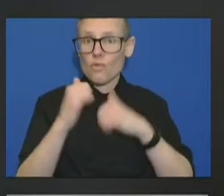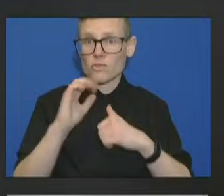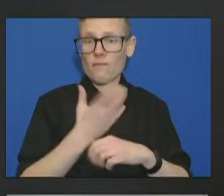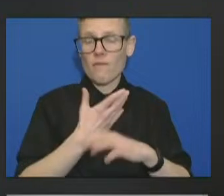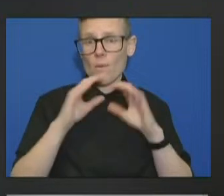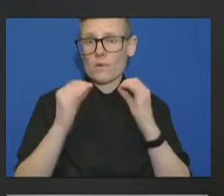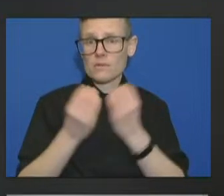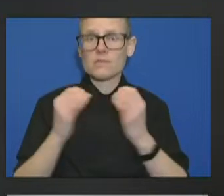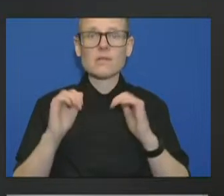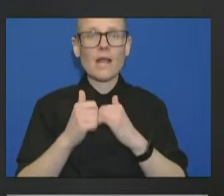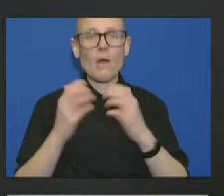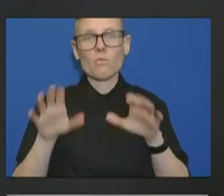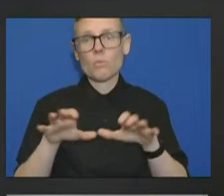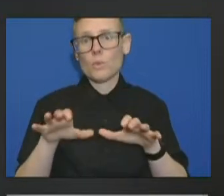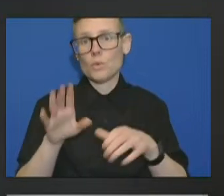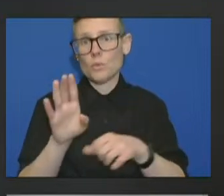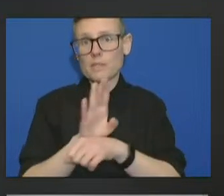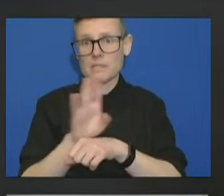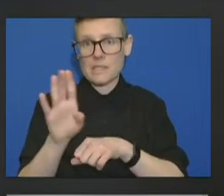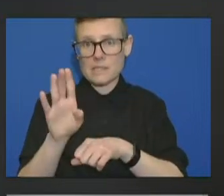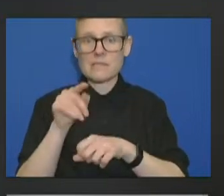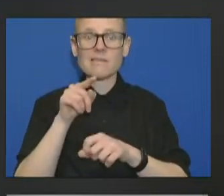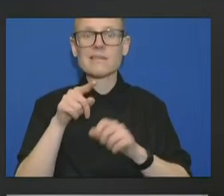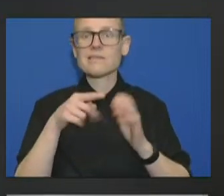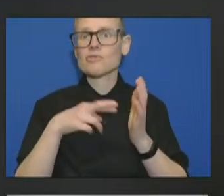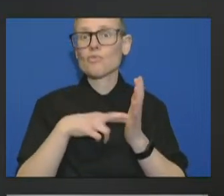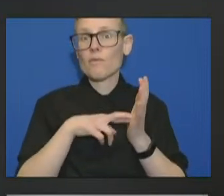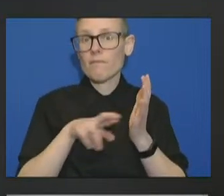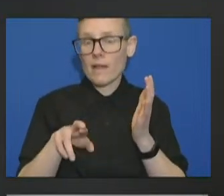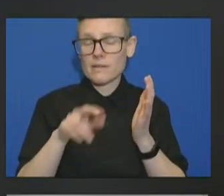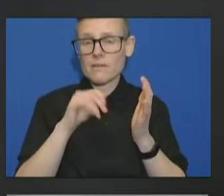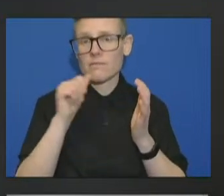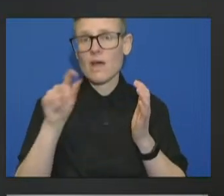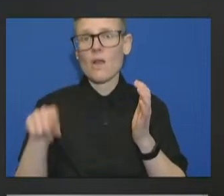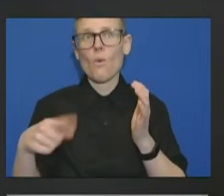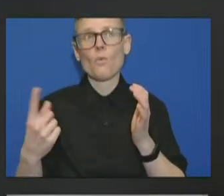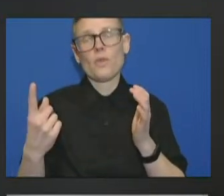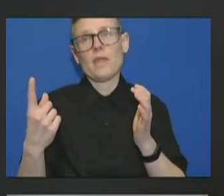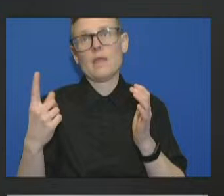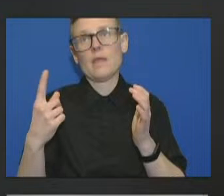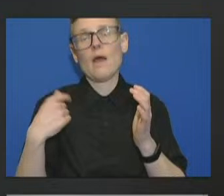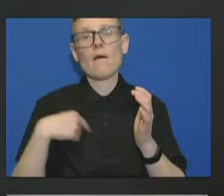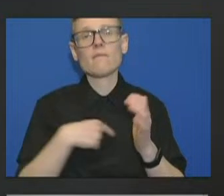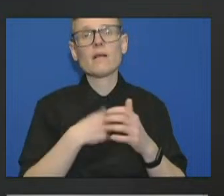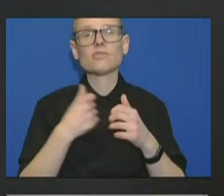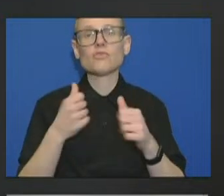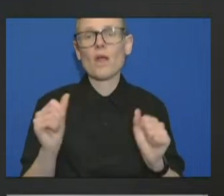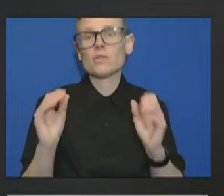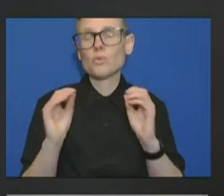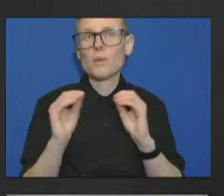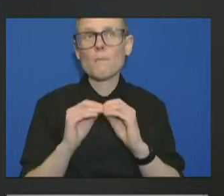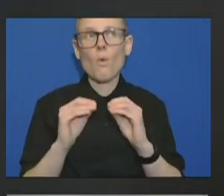making changes to the structure of our organization and how we